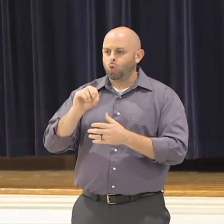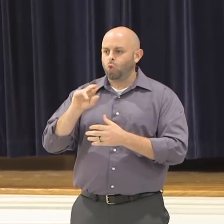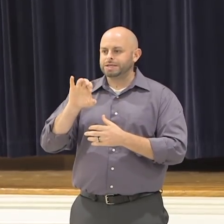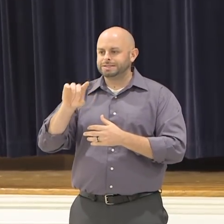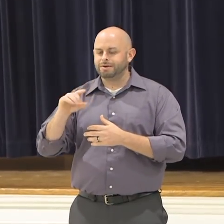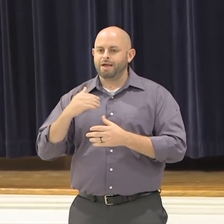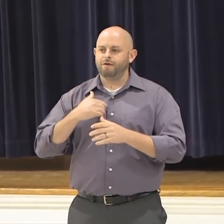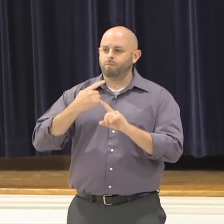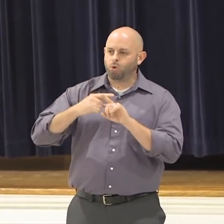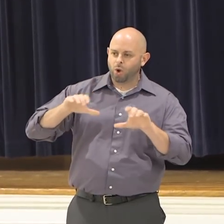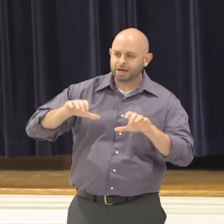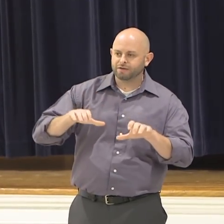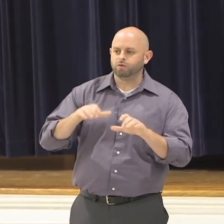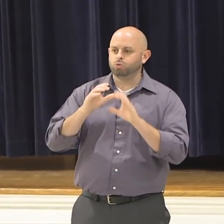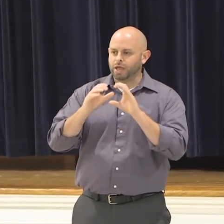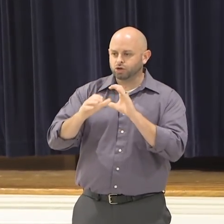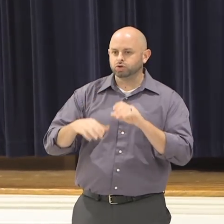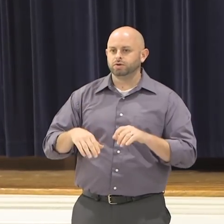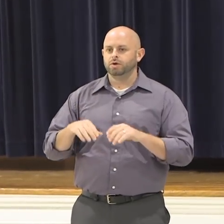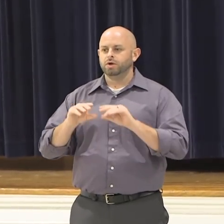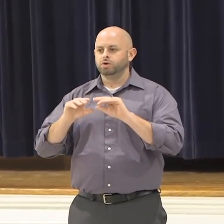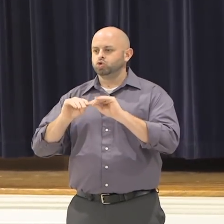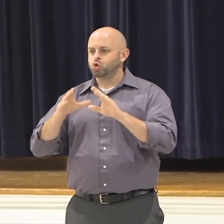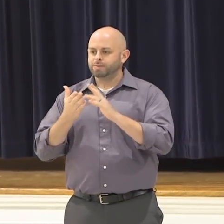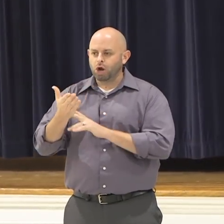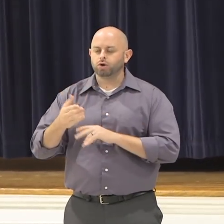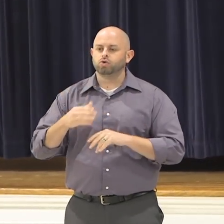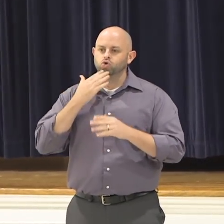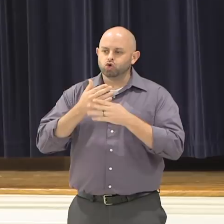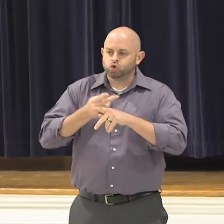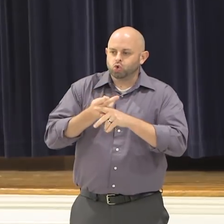proactive communication transparent good stewards of resources and joy at work